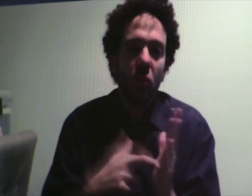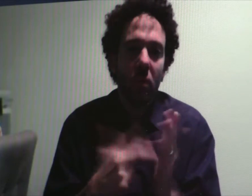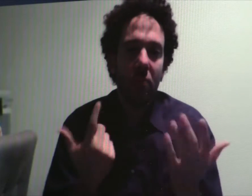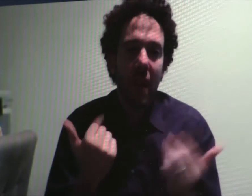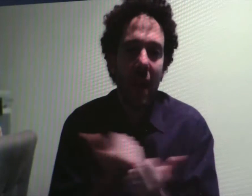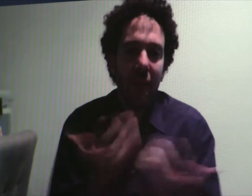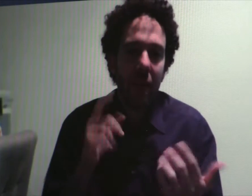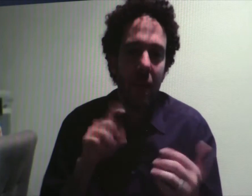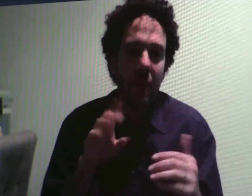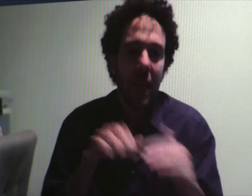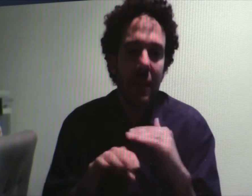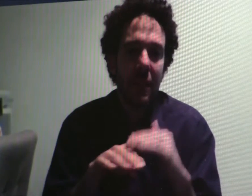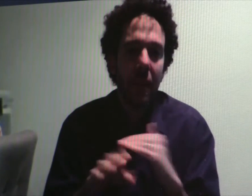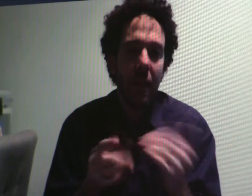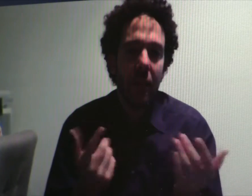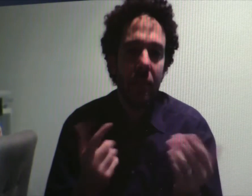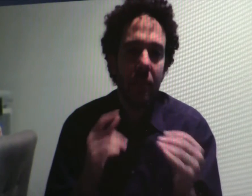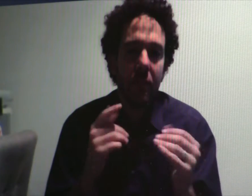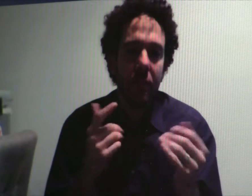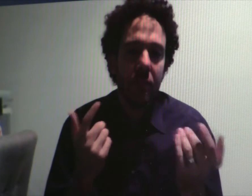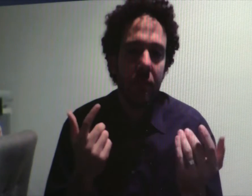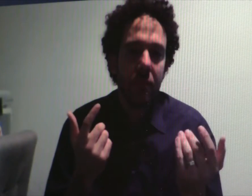Just one rule, everything must be accessible.